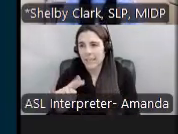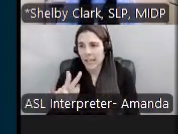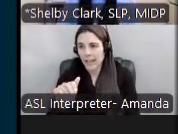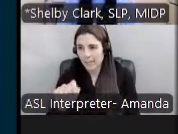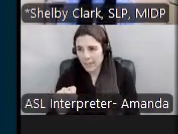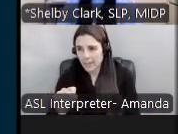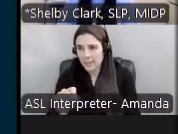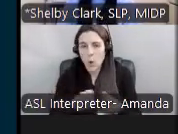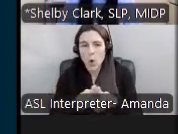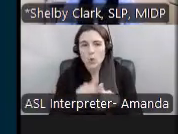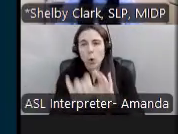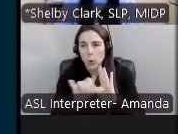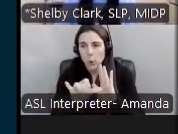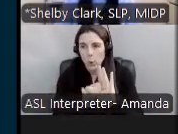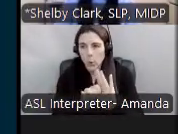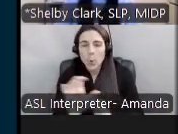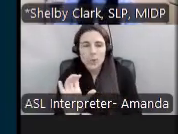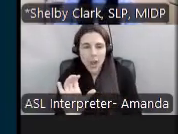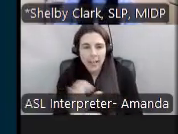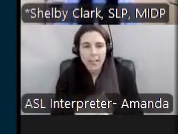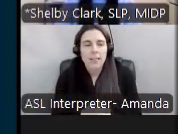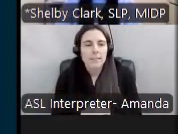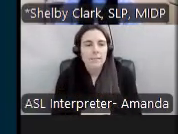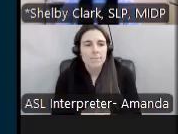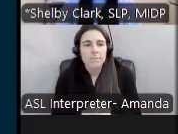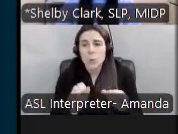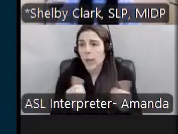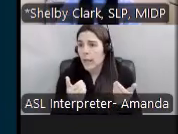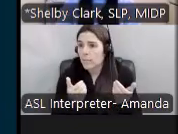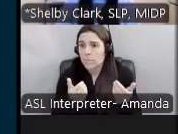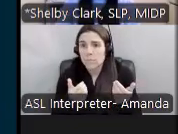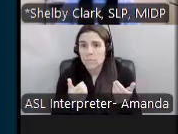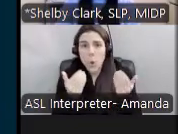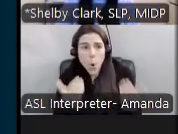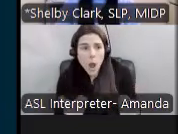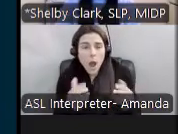that you're always free to go back and watch and review this,